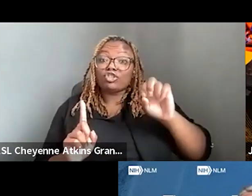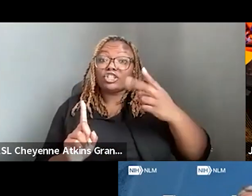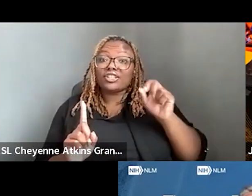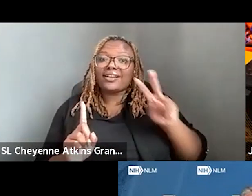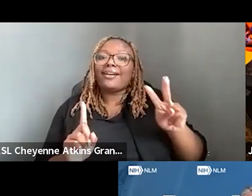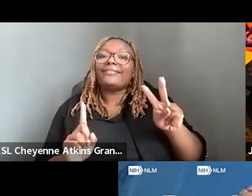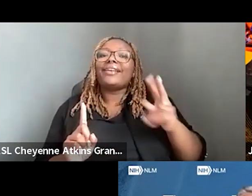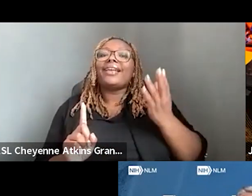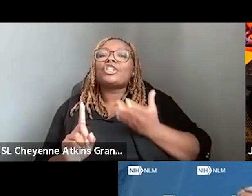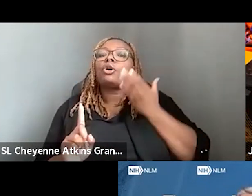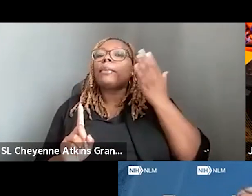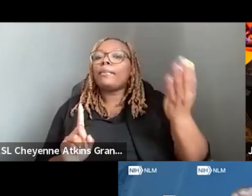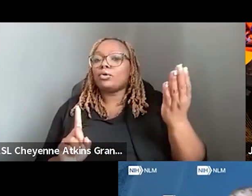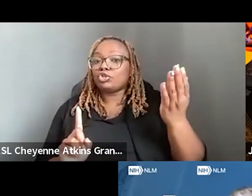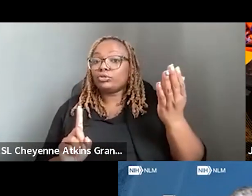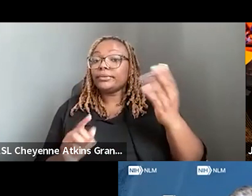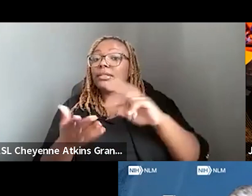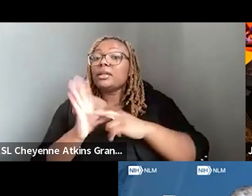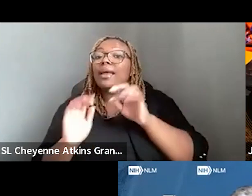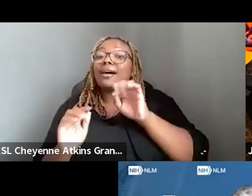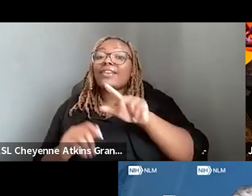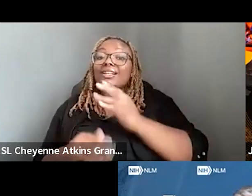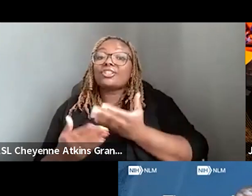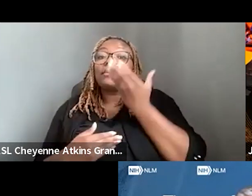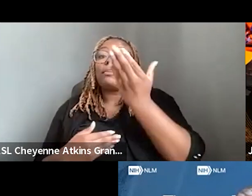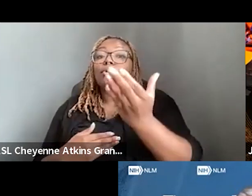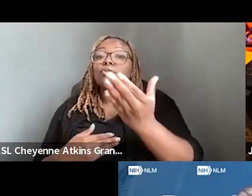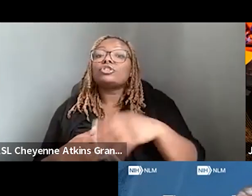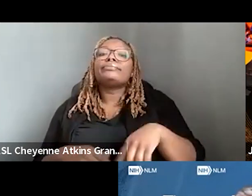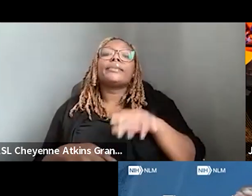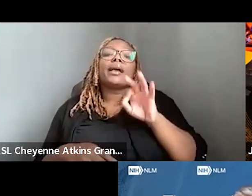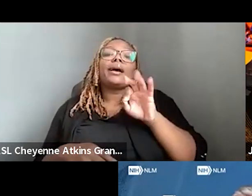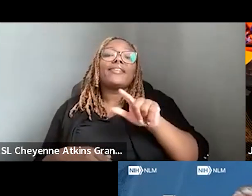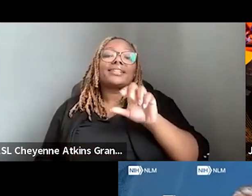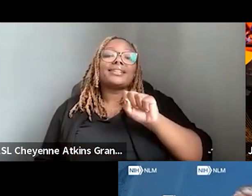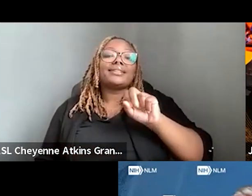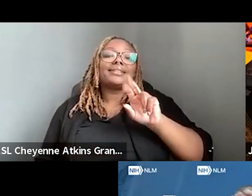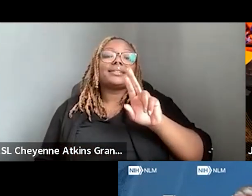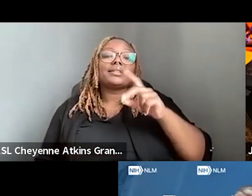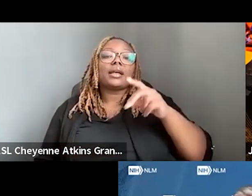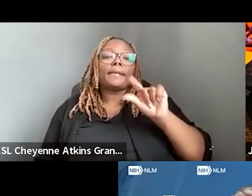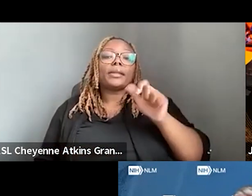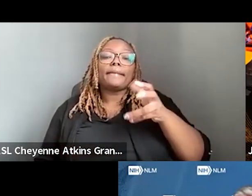So a FastLane proposal, a FastLane supplement, that is not being transferred over to Research.gov.